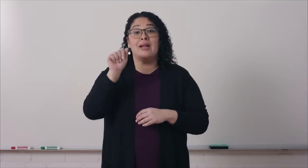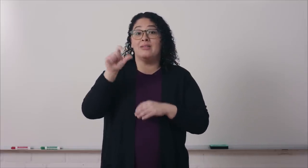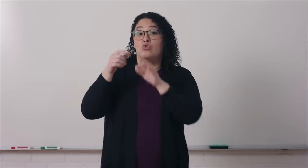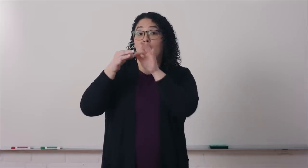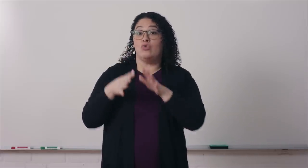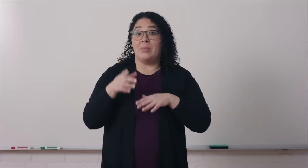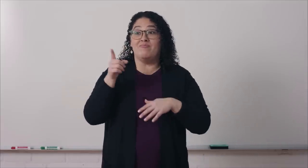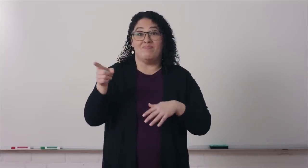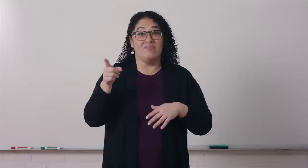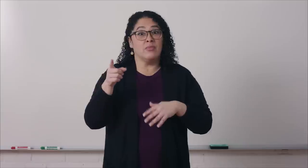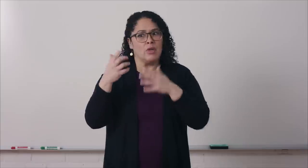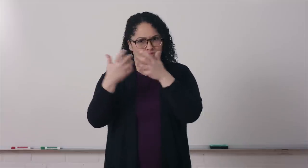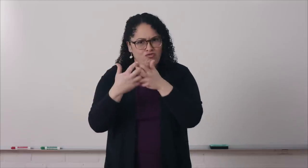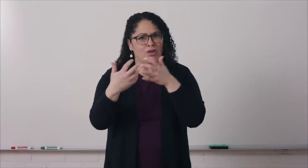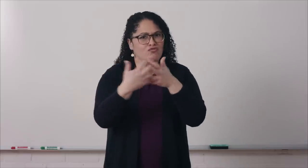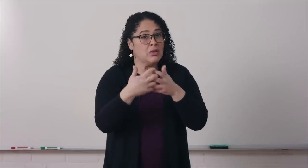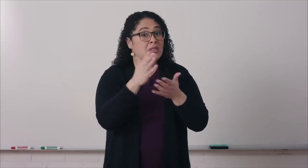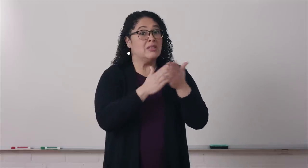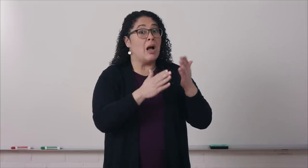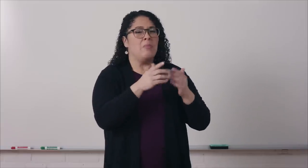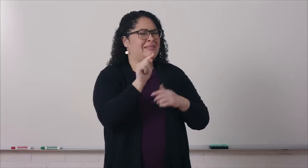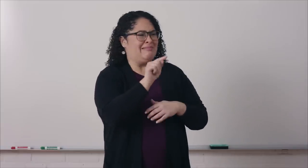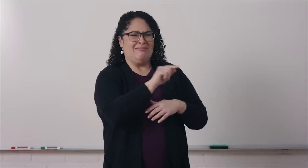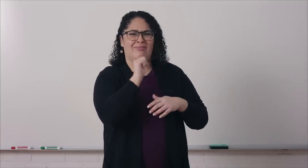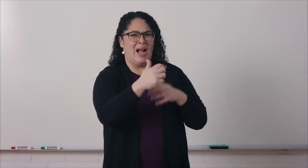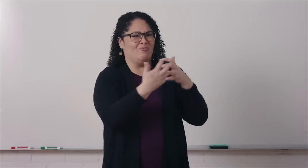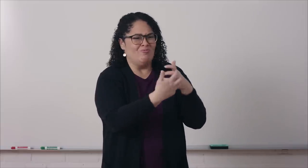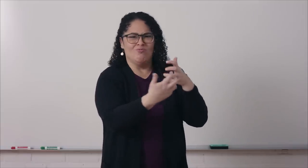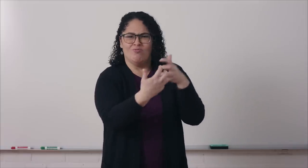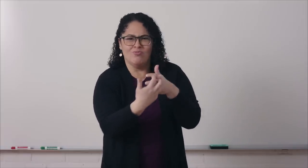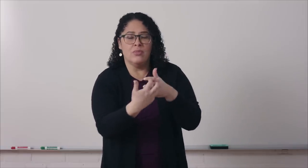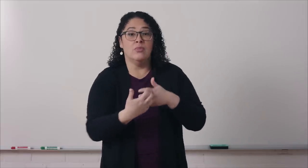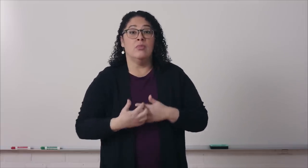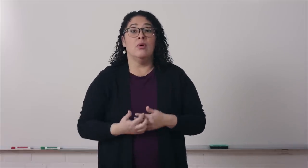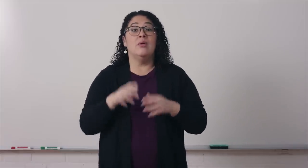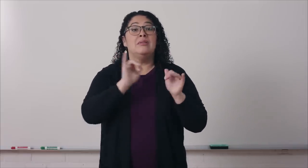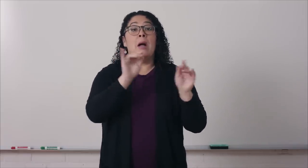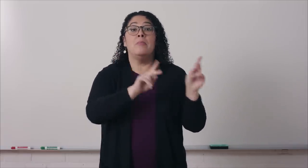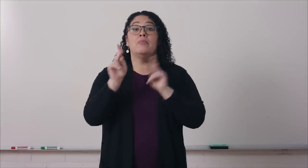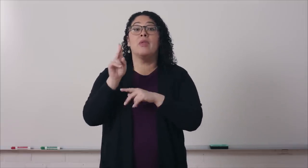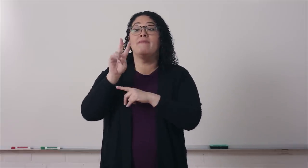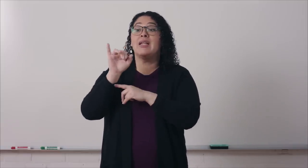This may mean that an ASL interpreter is not the right or only route to effective communication.